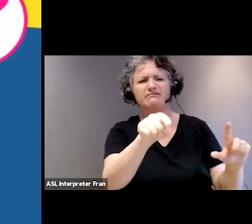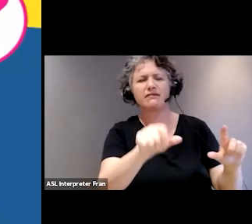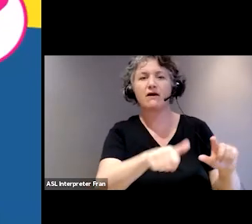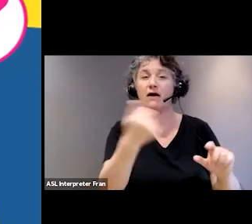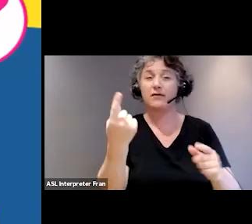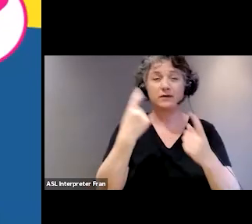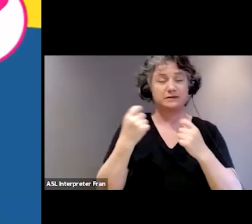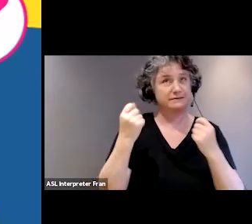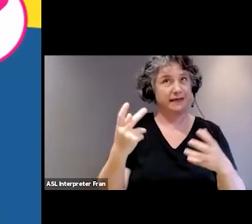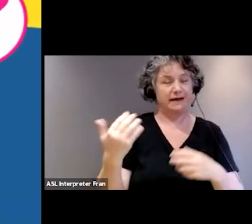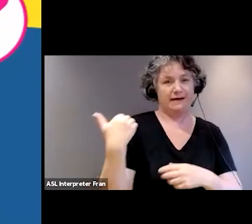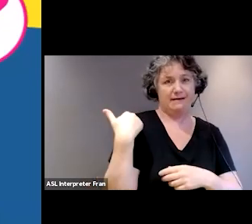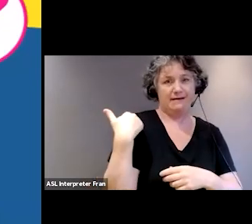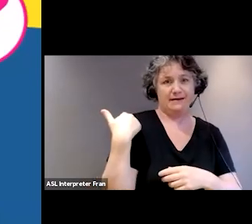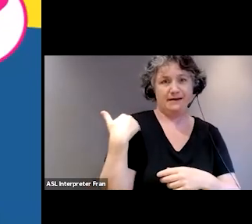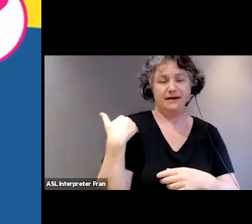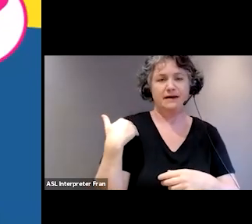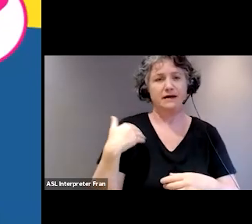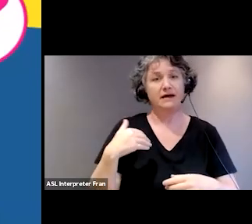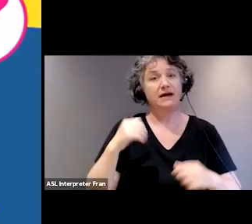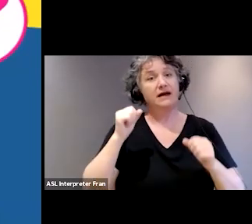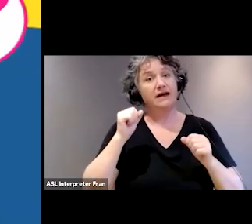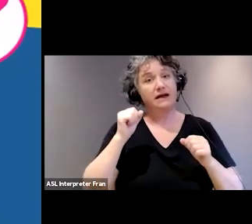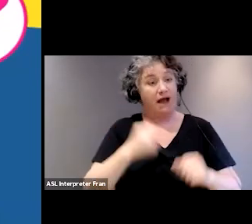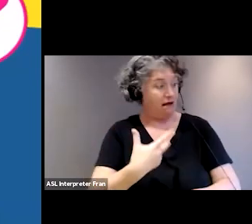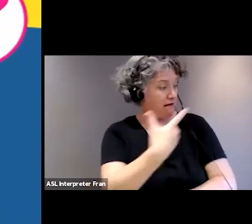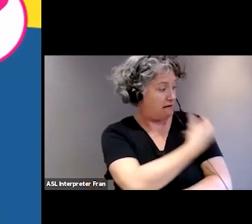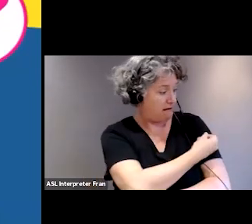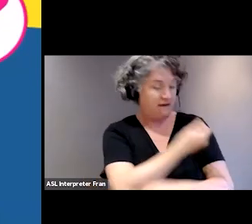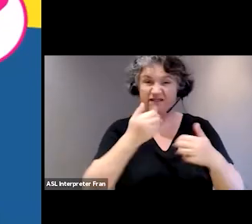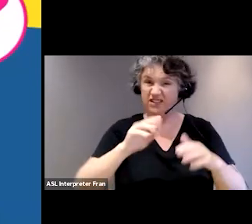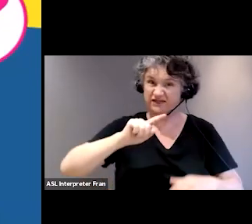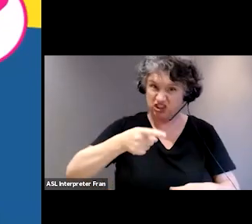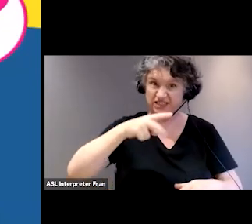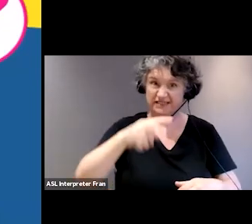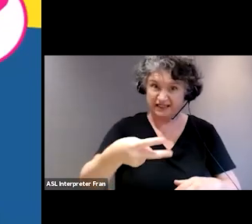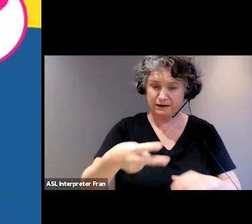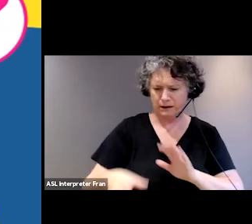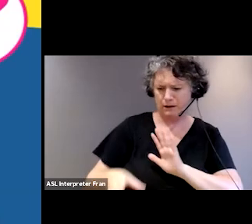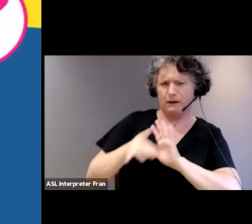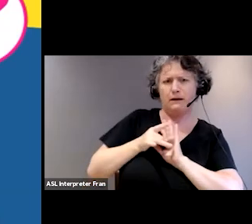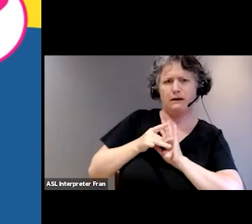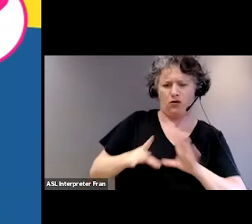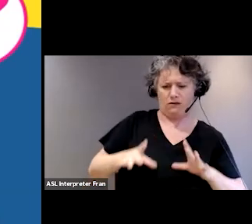diversities. Deafly that is also an option. You can email vaccination clinic at